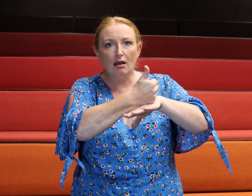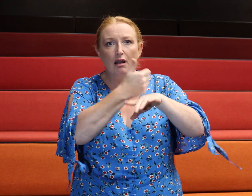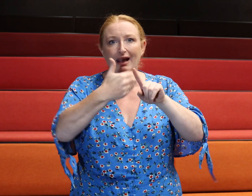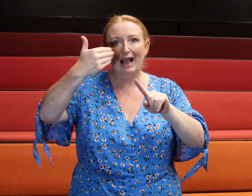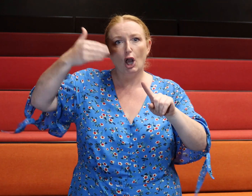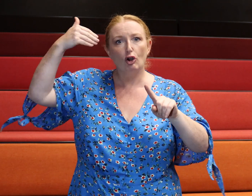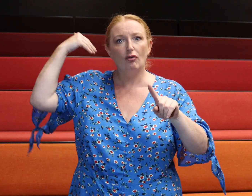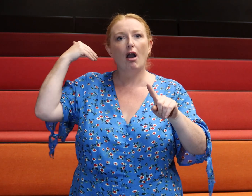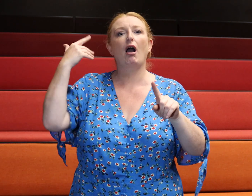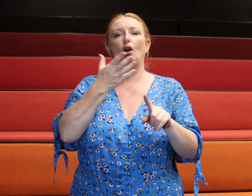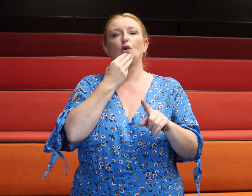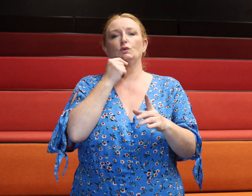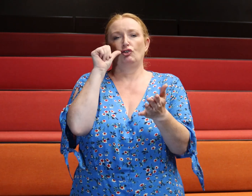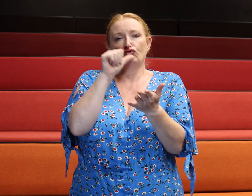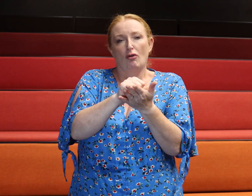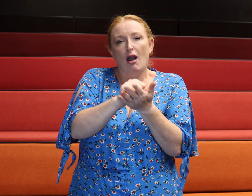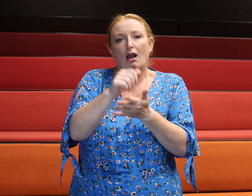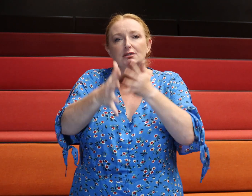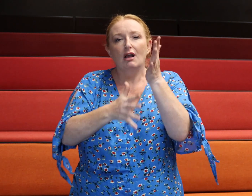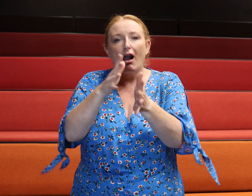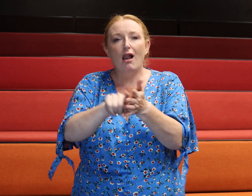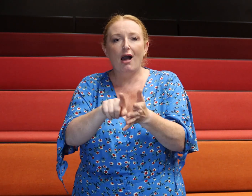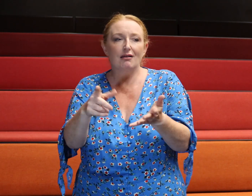We would do a lot of research into